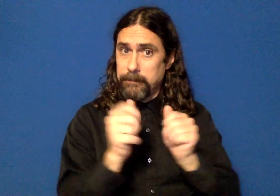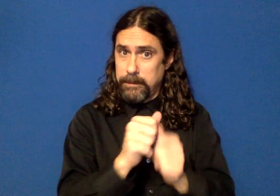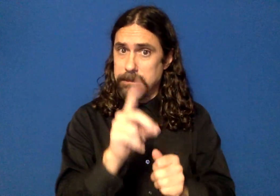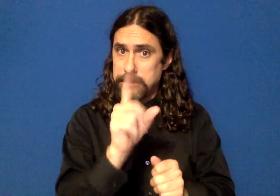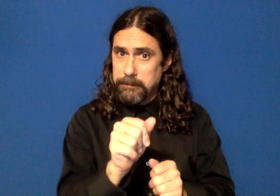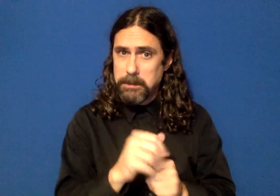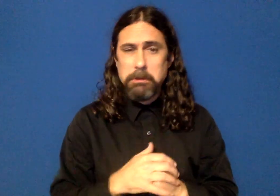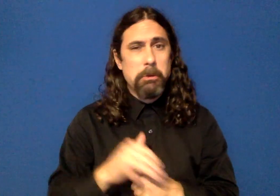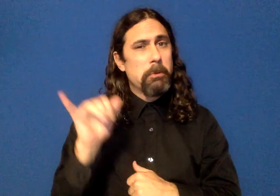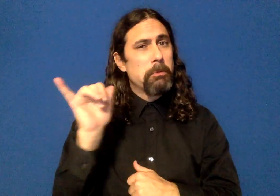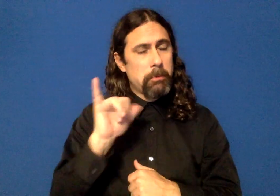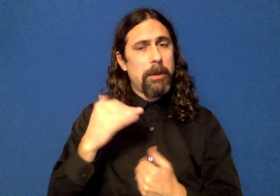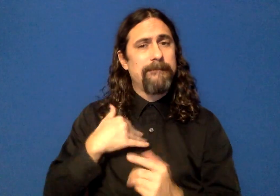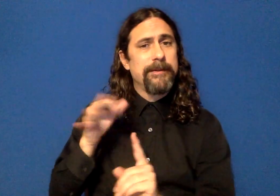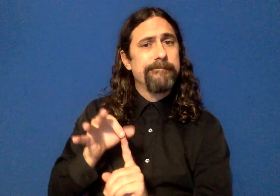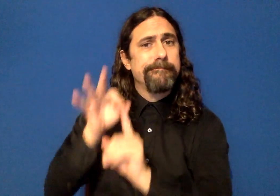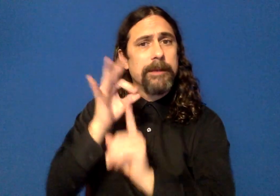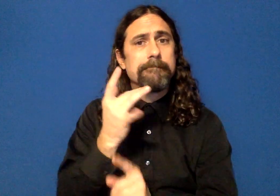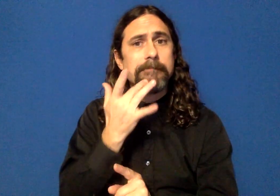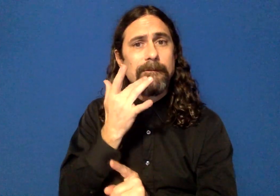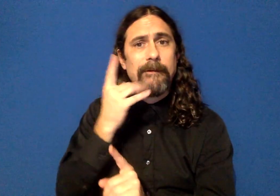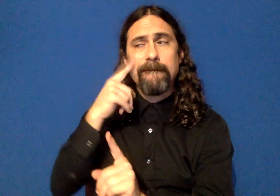you may see preferences for municipal employees